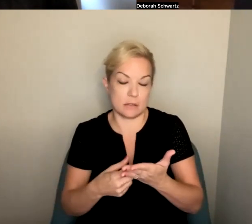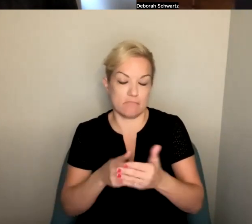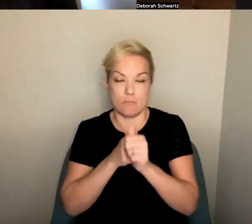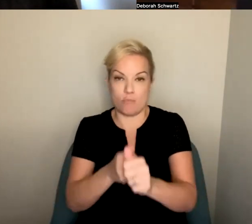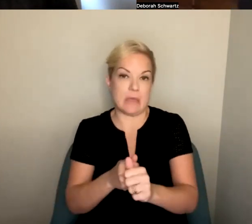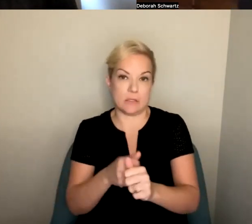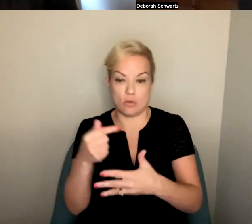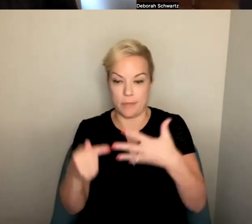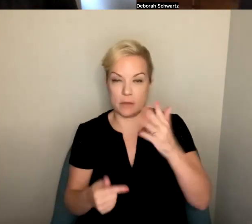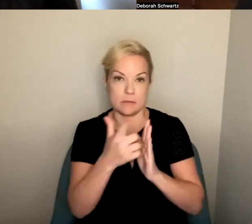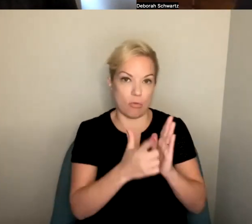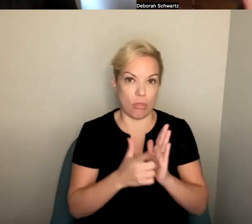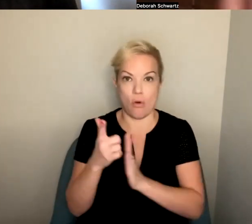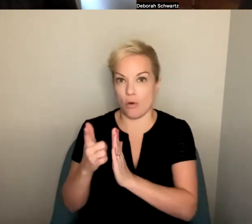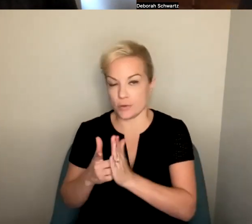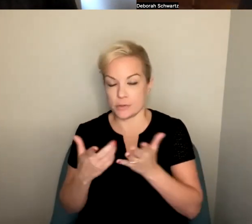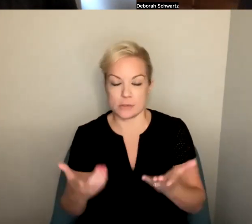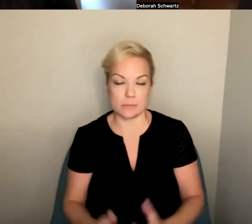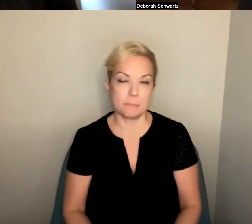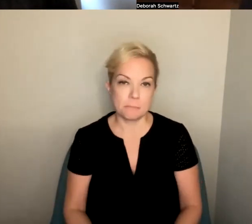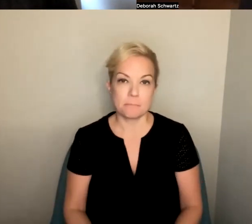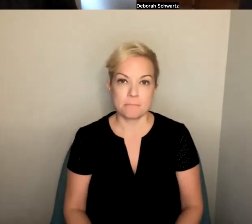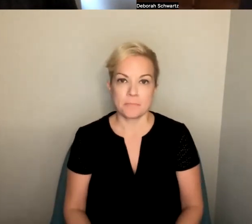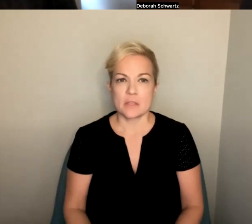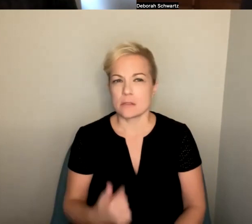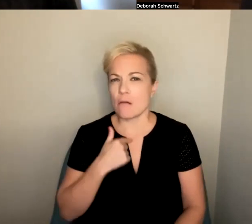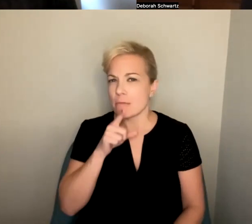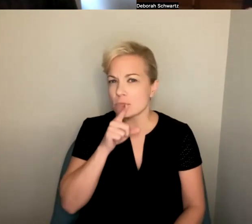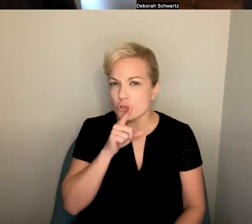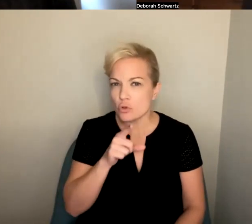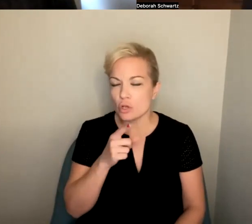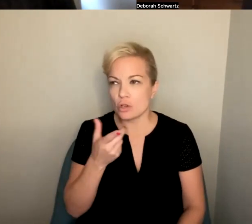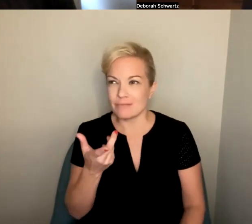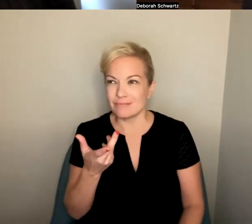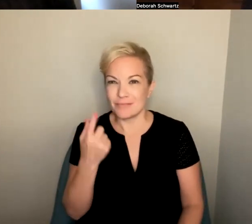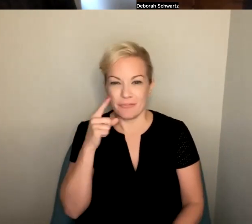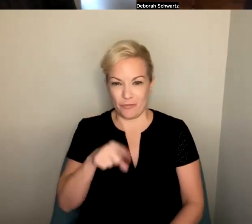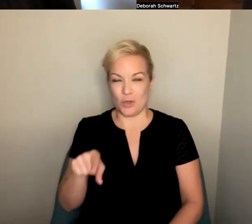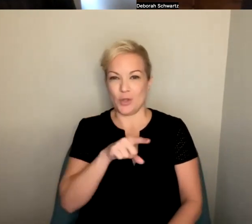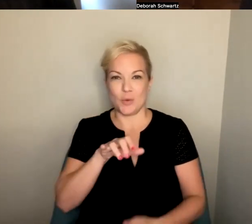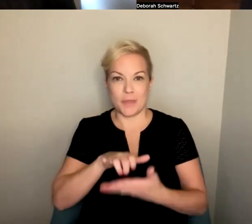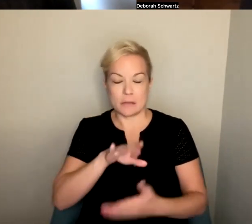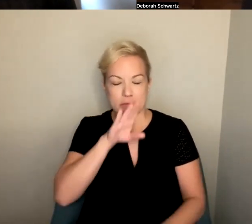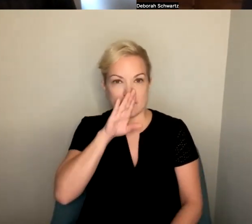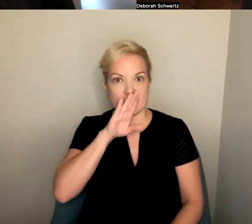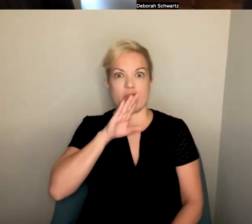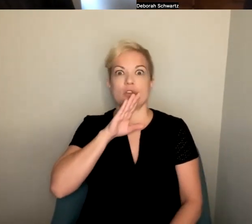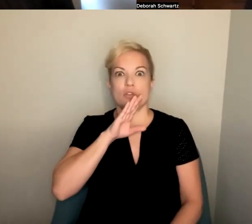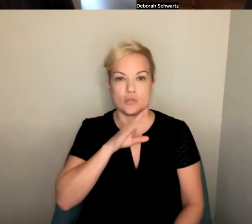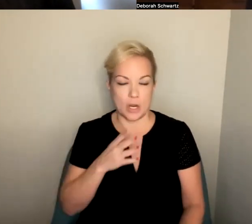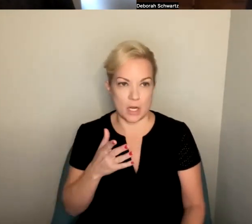um and that that I'm sure is incredibly frustrating, infuriating to people you